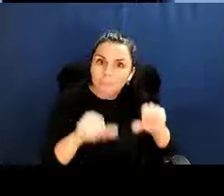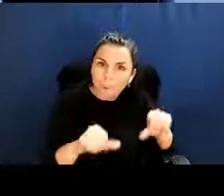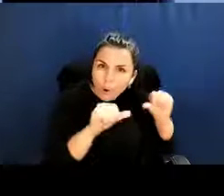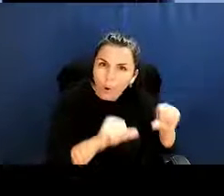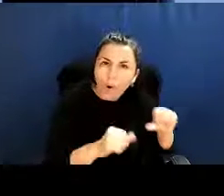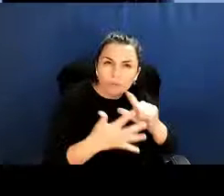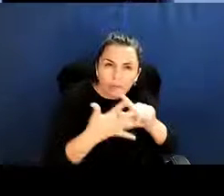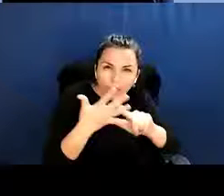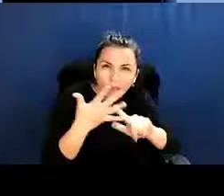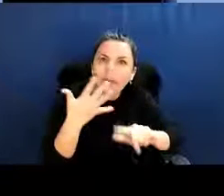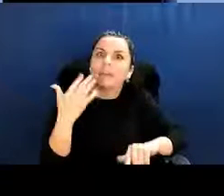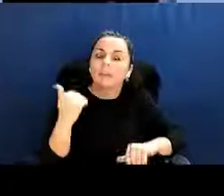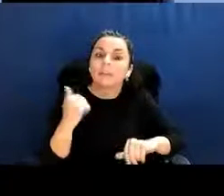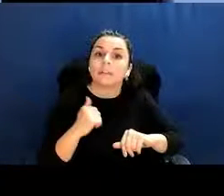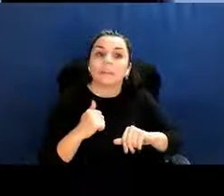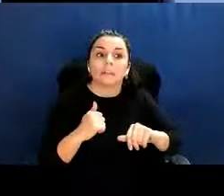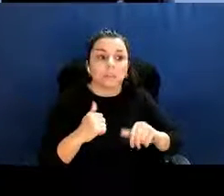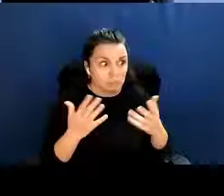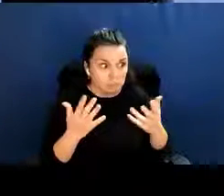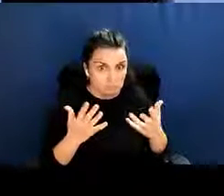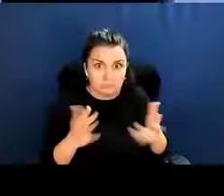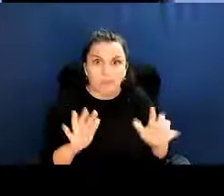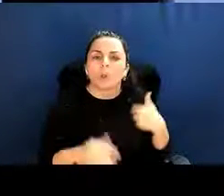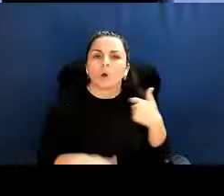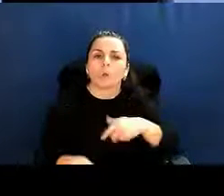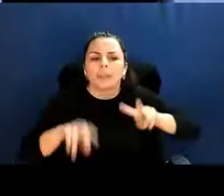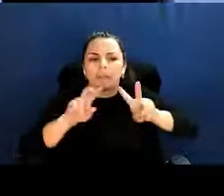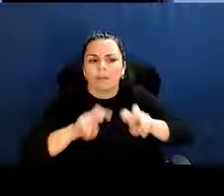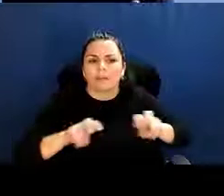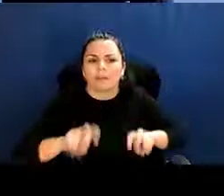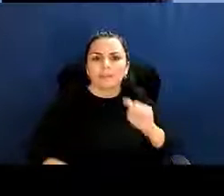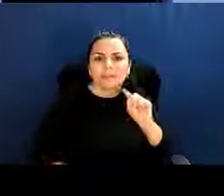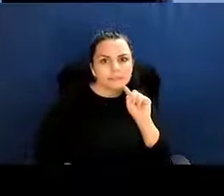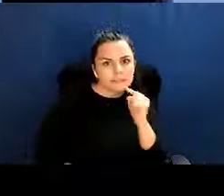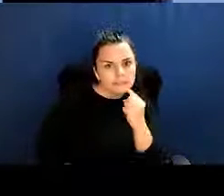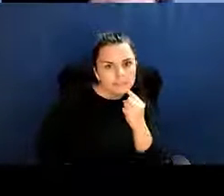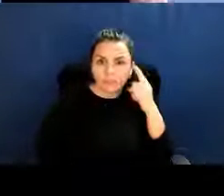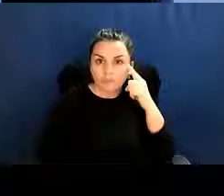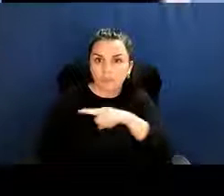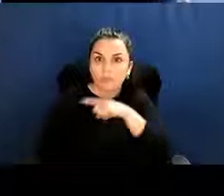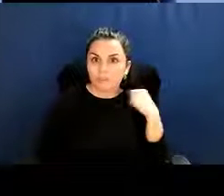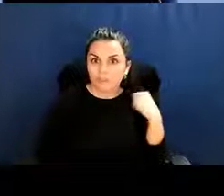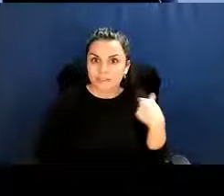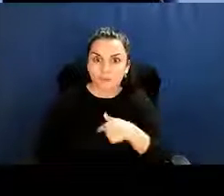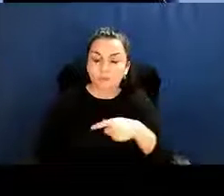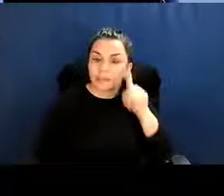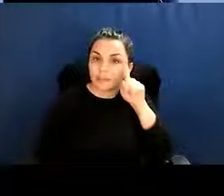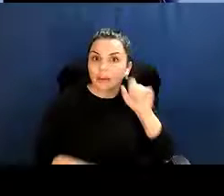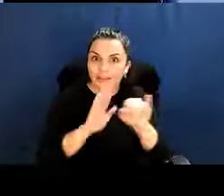And then we look at the seriousness or severity of the risks we identify in each of those procedures,